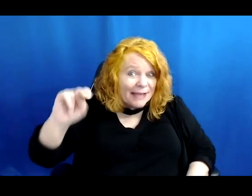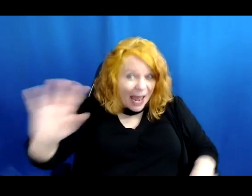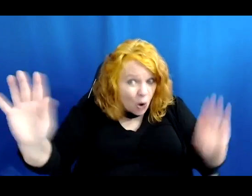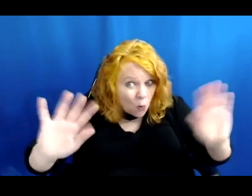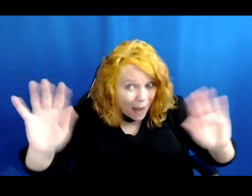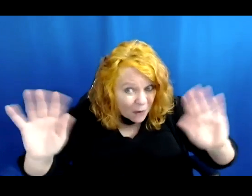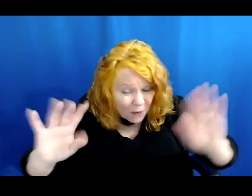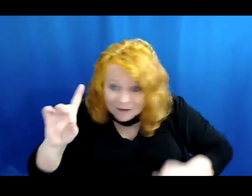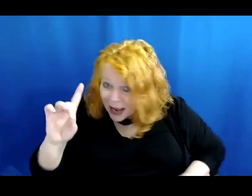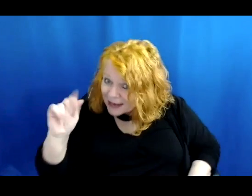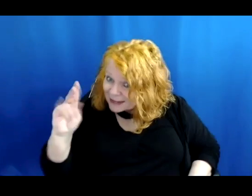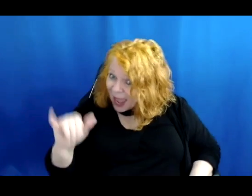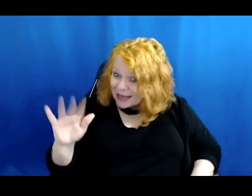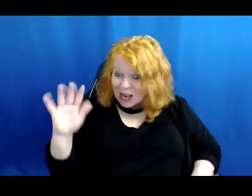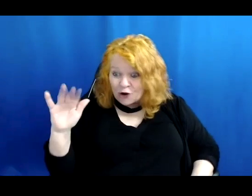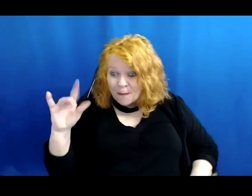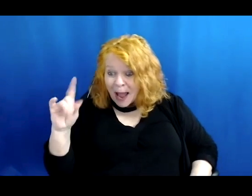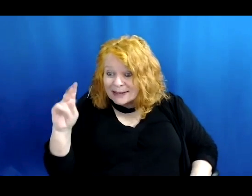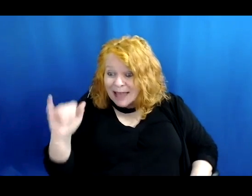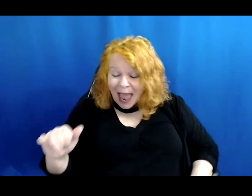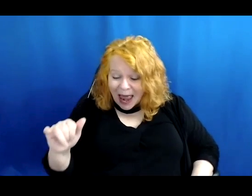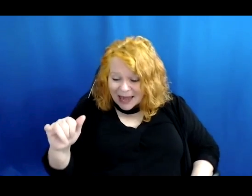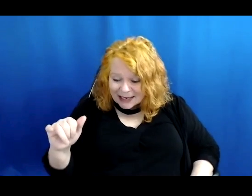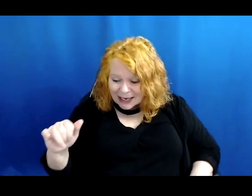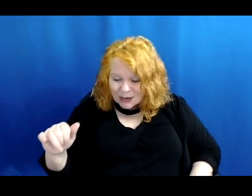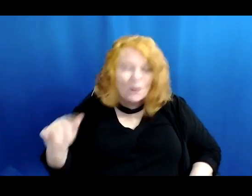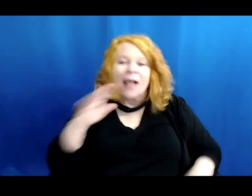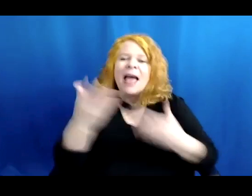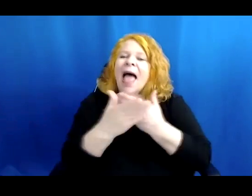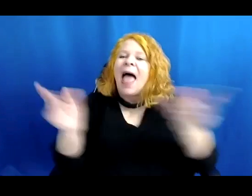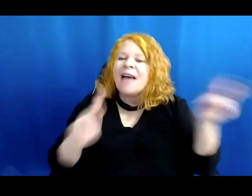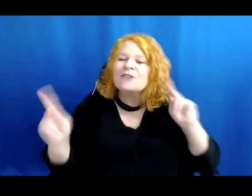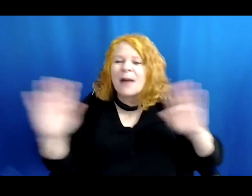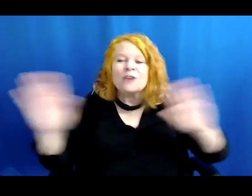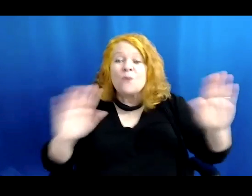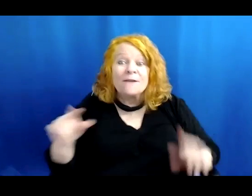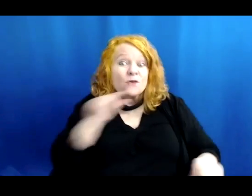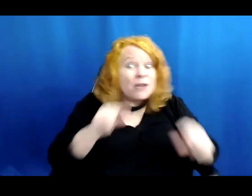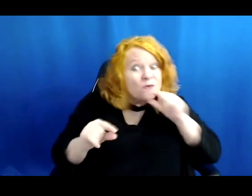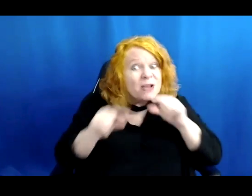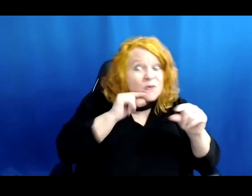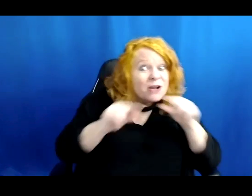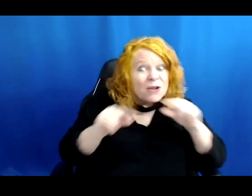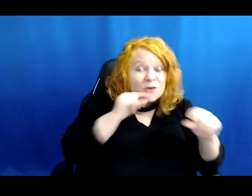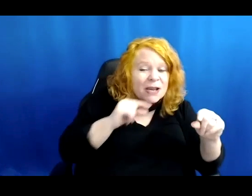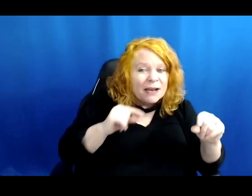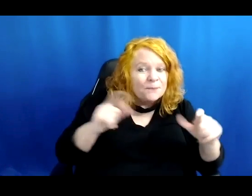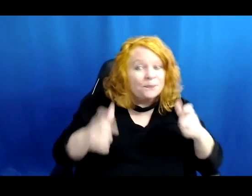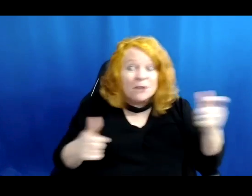Boys and girls, everybody give Gwyn Gwyn Gwyn Gwyn, Gwyn-ee, Gwyn Gwyn a huge massive wave,